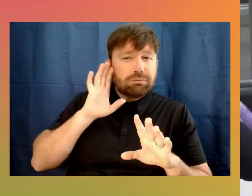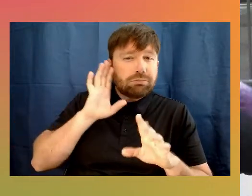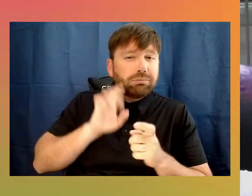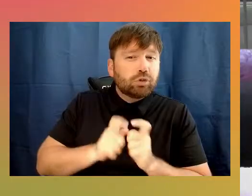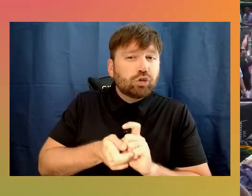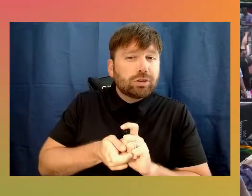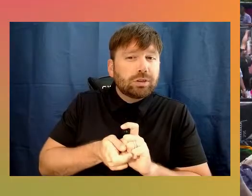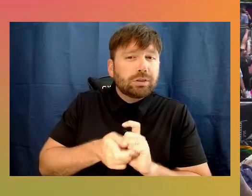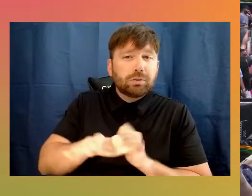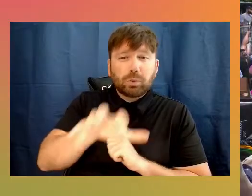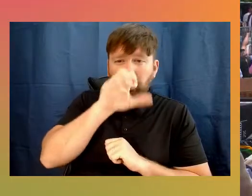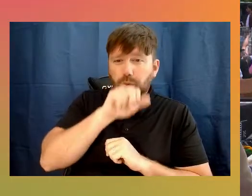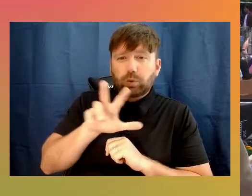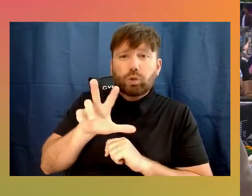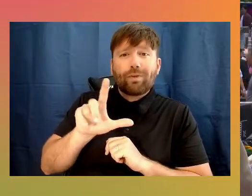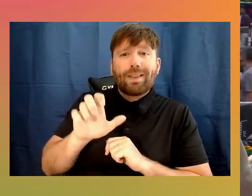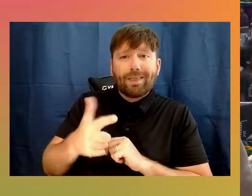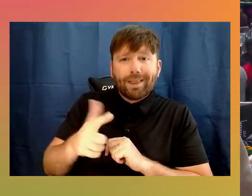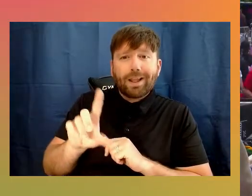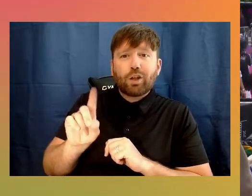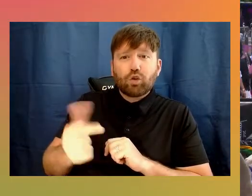AWAY.